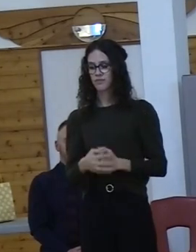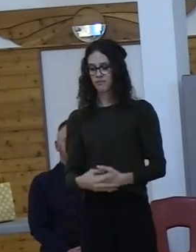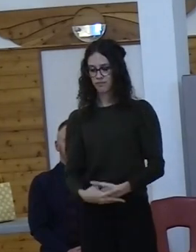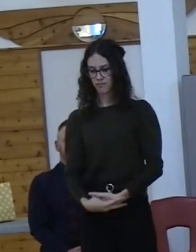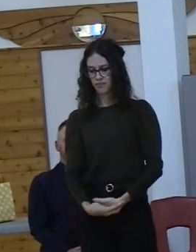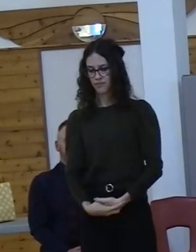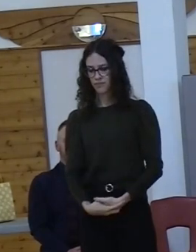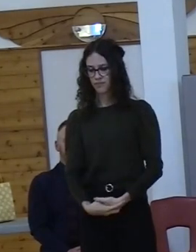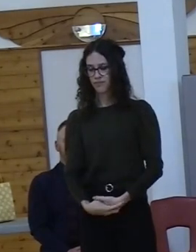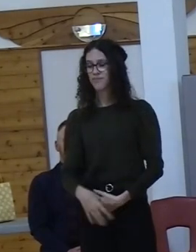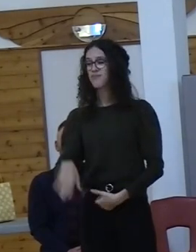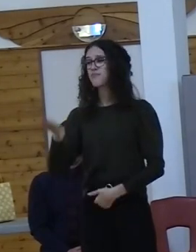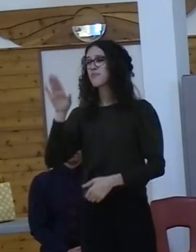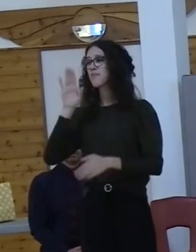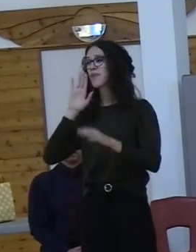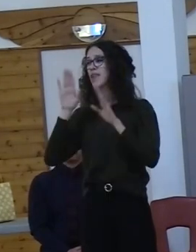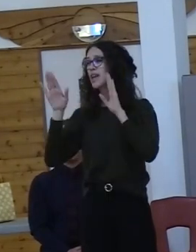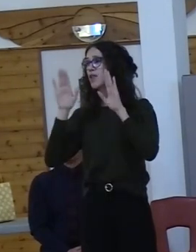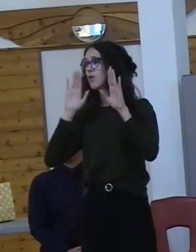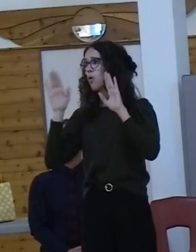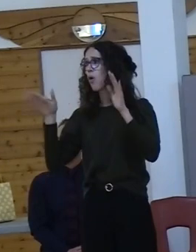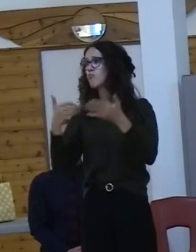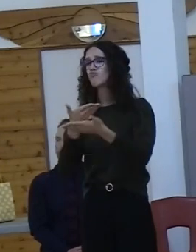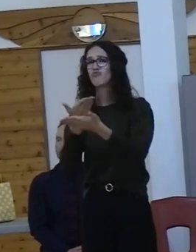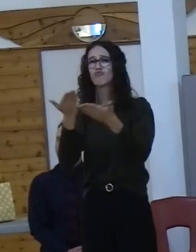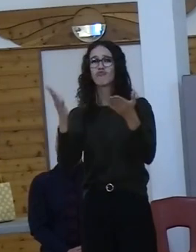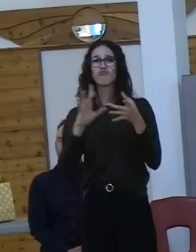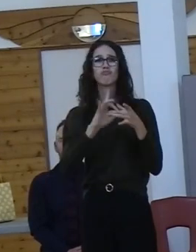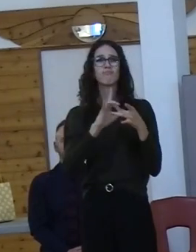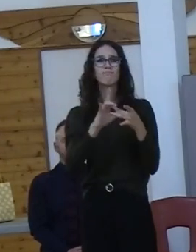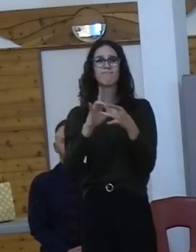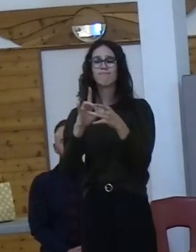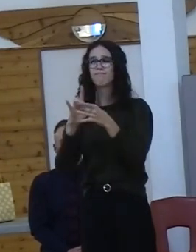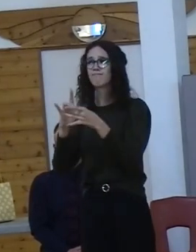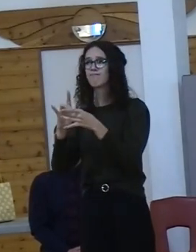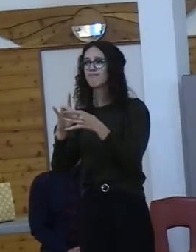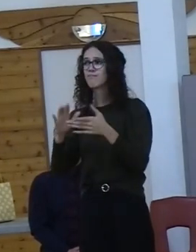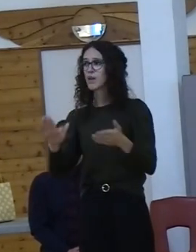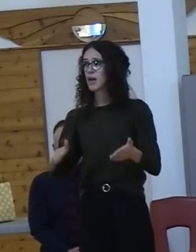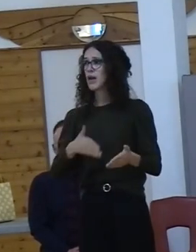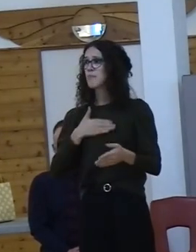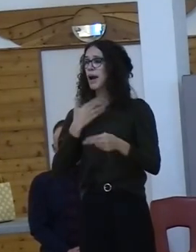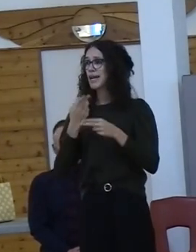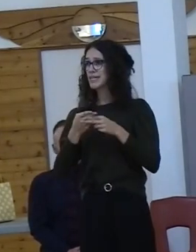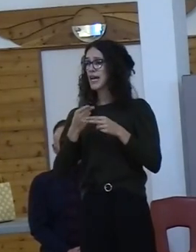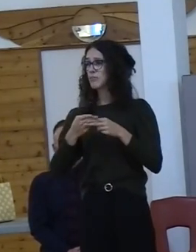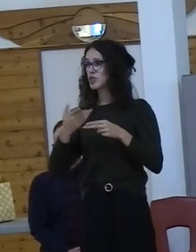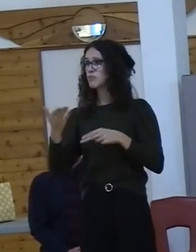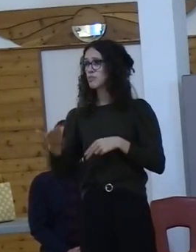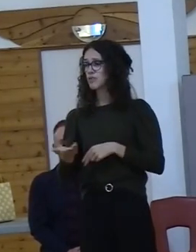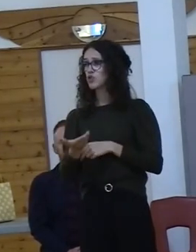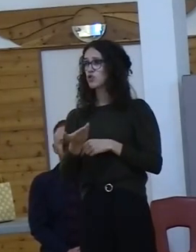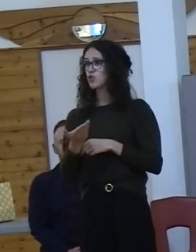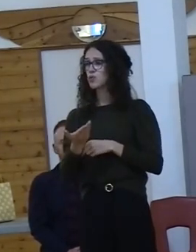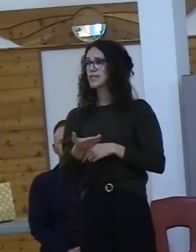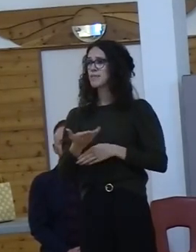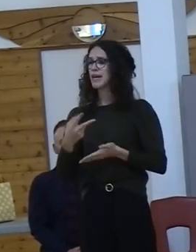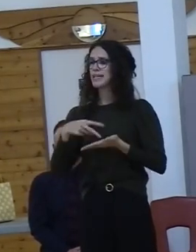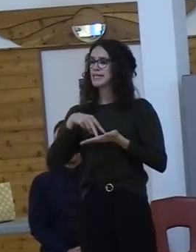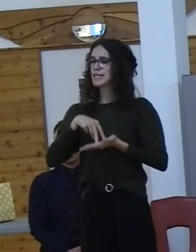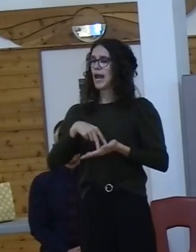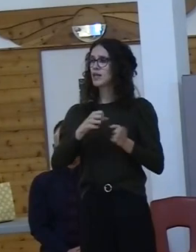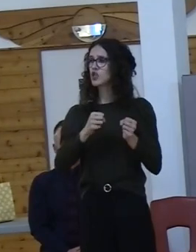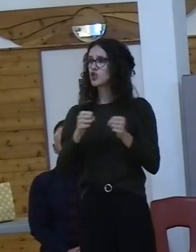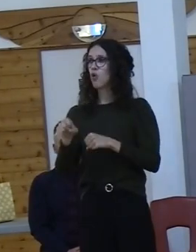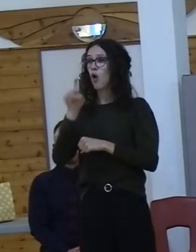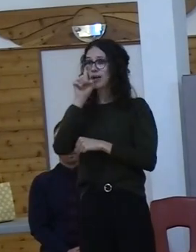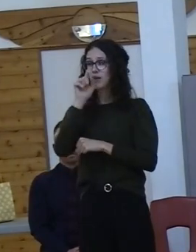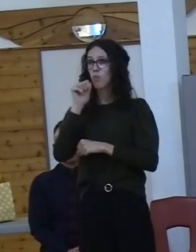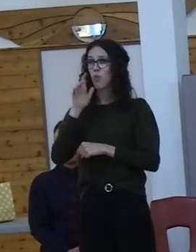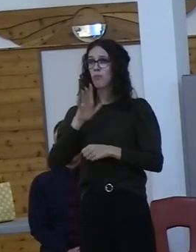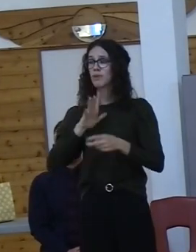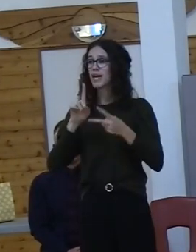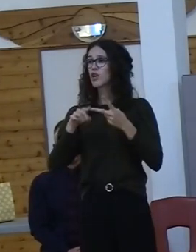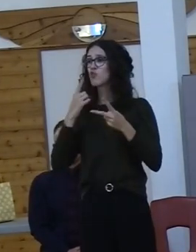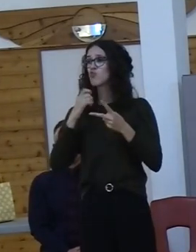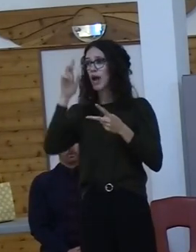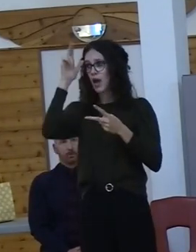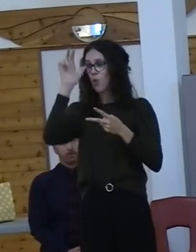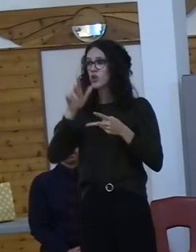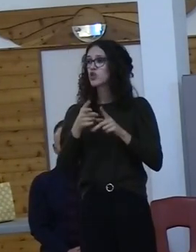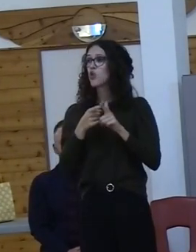Greetings, my relatives. I introduce myself by the names of the Lachlan, which are Stanislaus Eagle Woman, Red Horse Running and Charlotte.